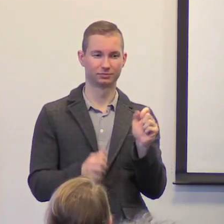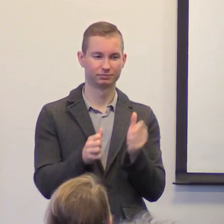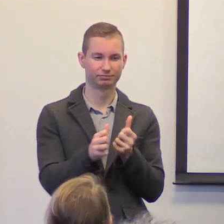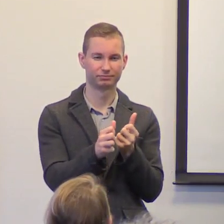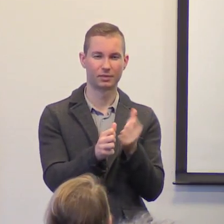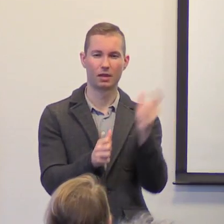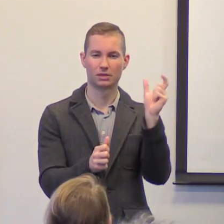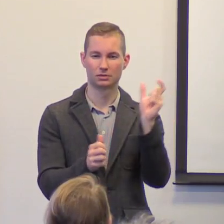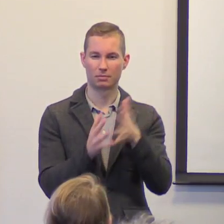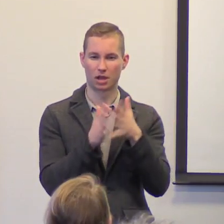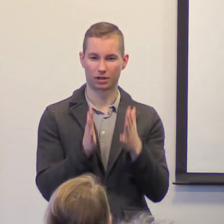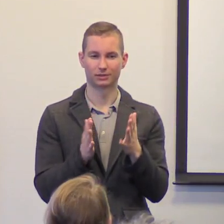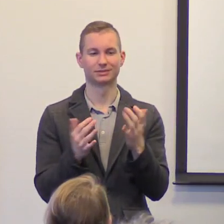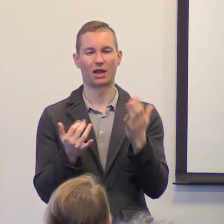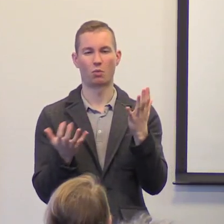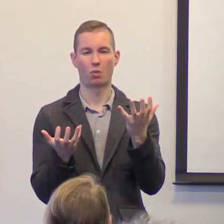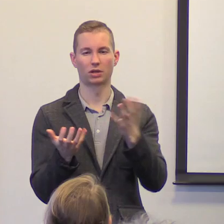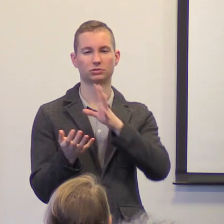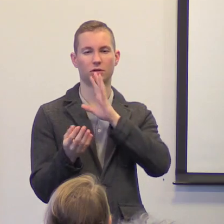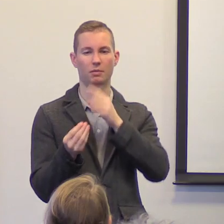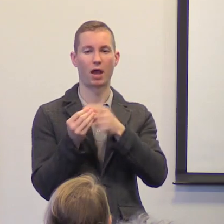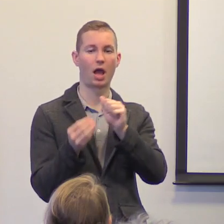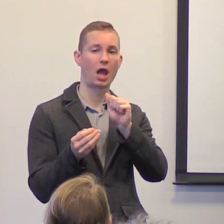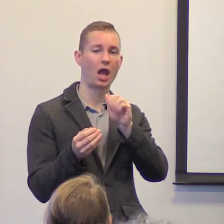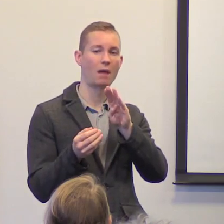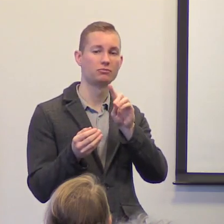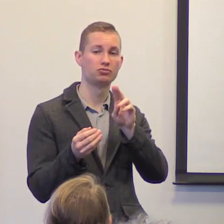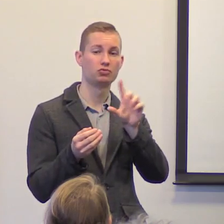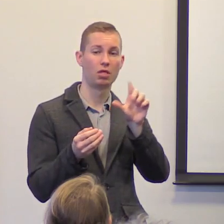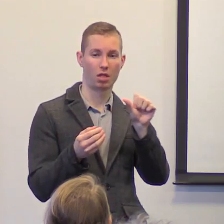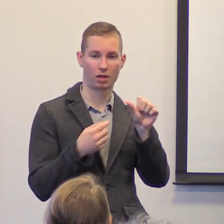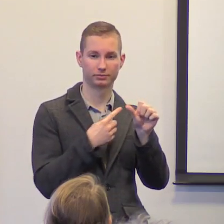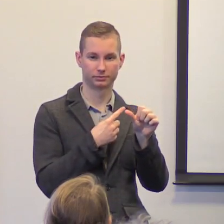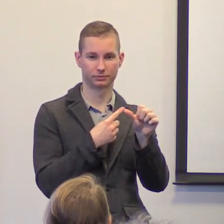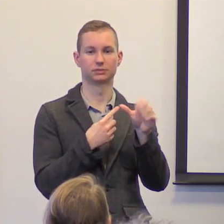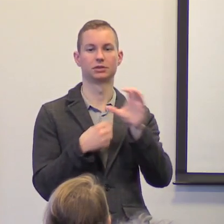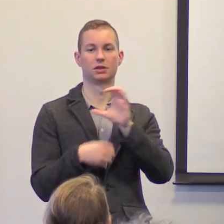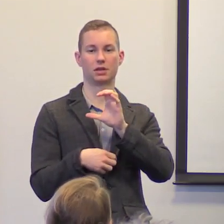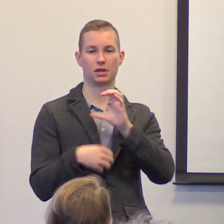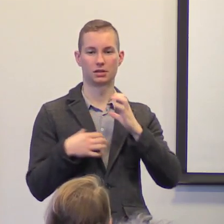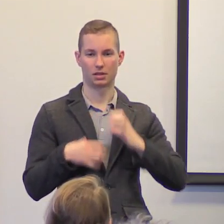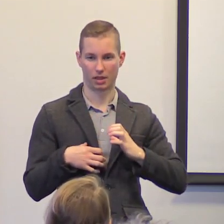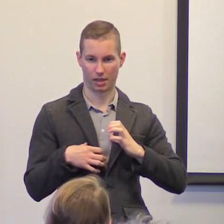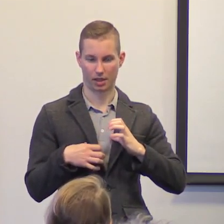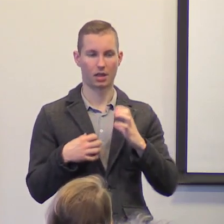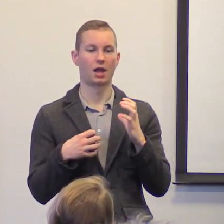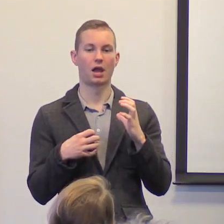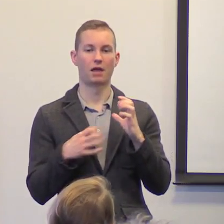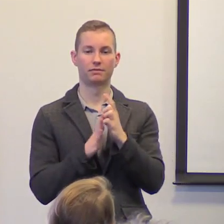I want to tell you a little bit about Abdullah al-Kidd, because he happened to be another client of Lee Gelernt, who you just met before.